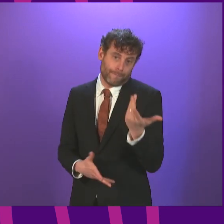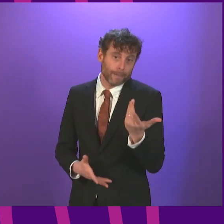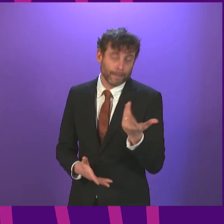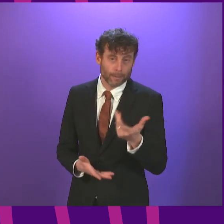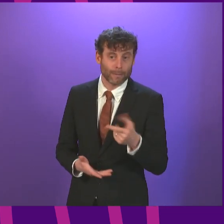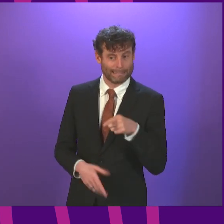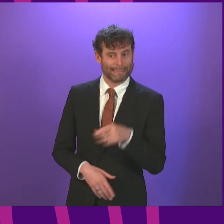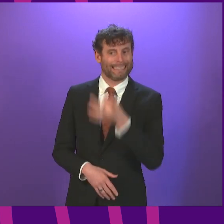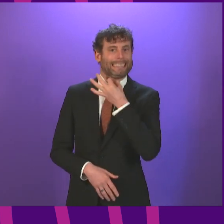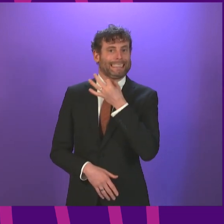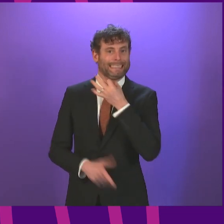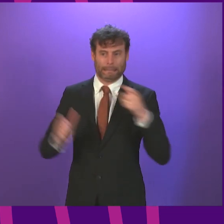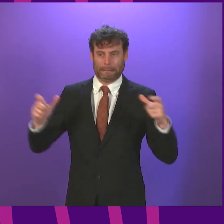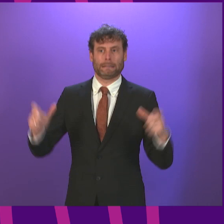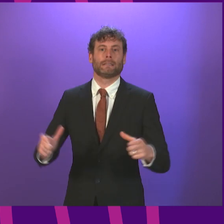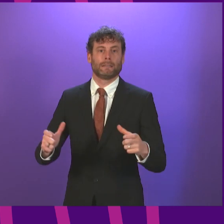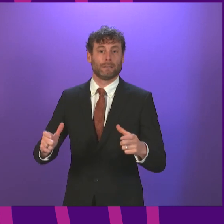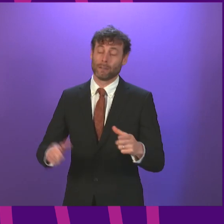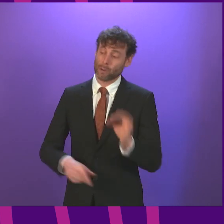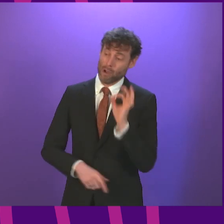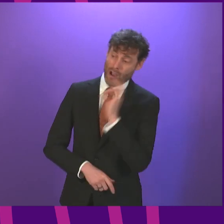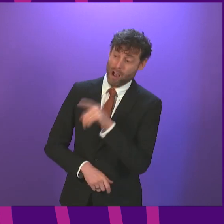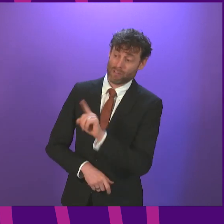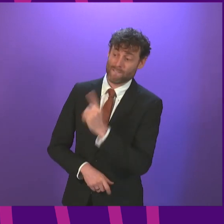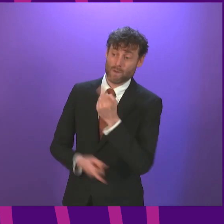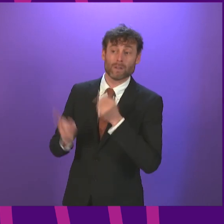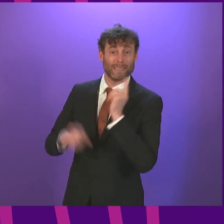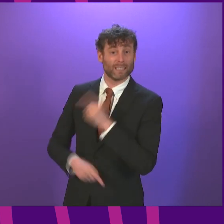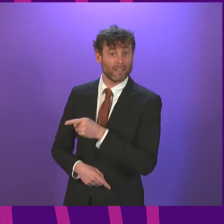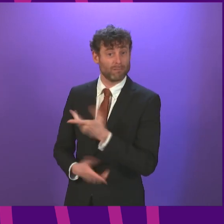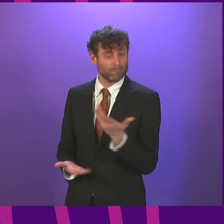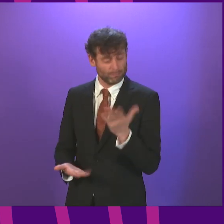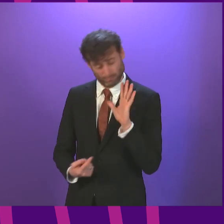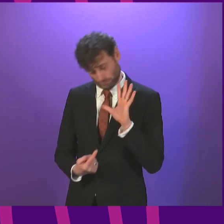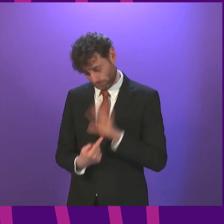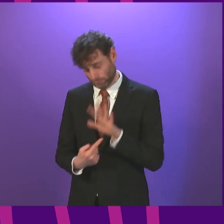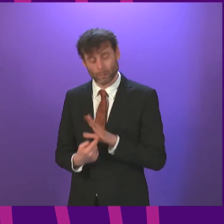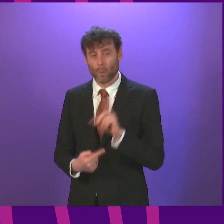Does the First Minister agree that the day is long overdue for Scotland to have the powers